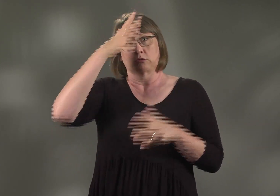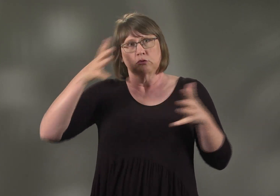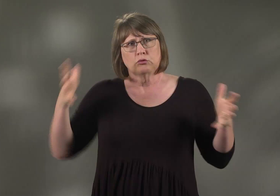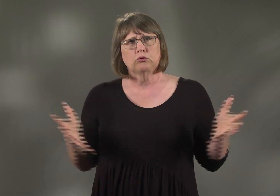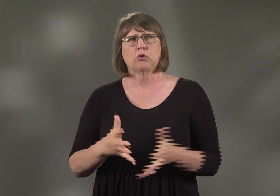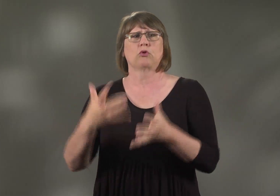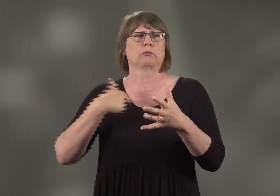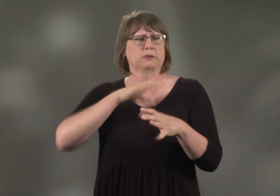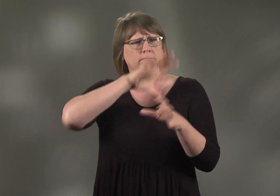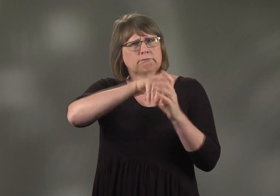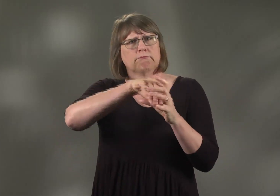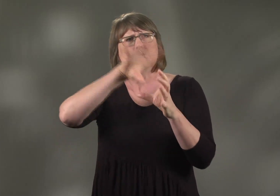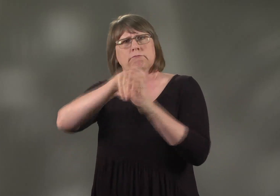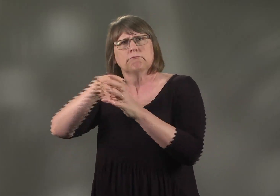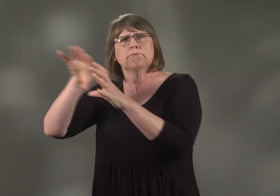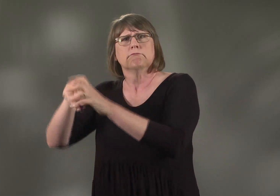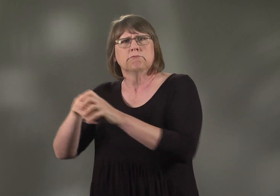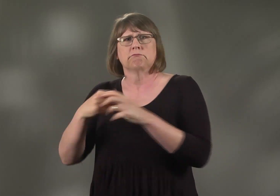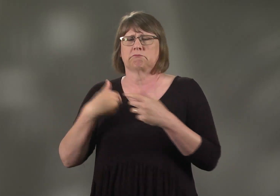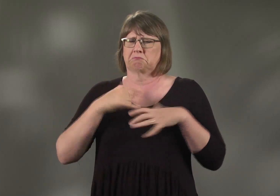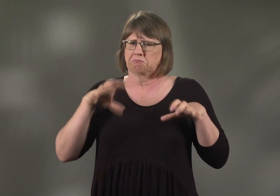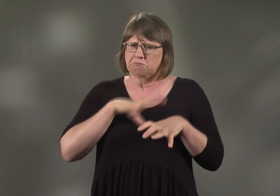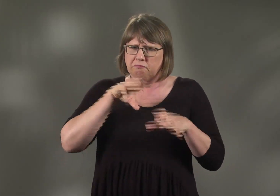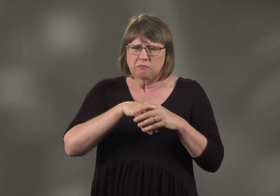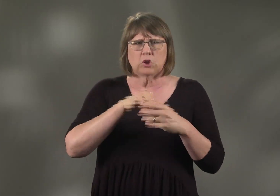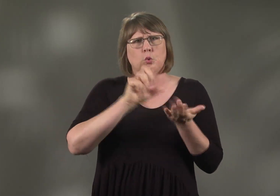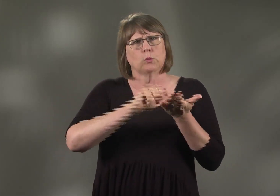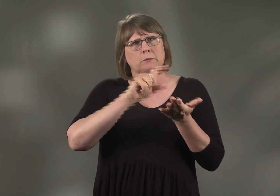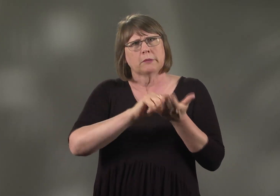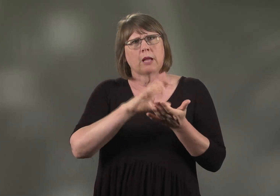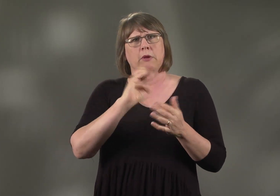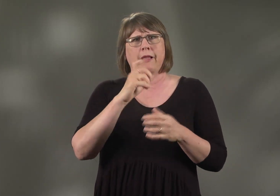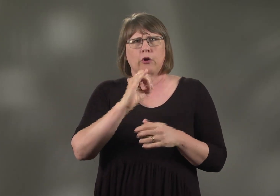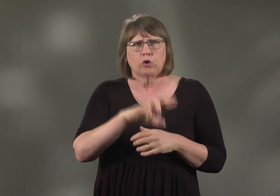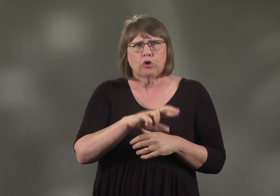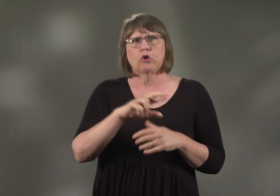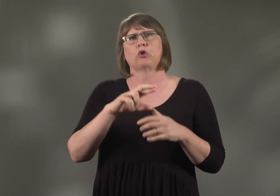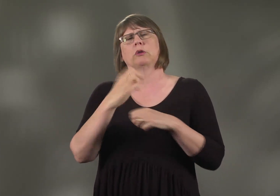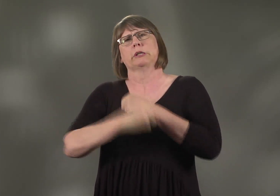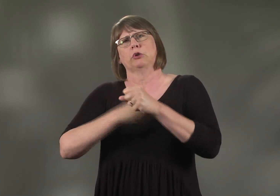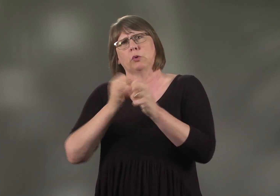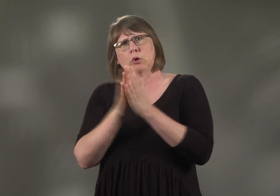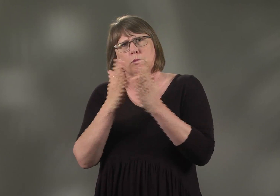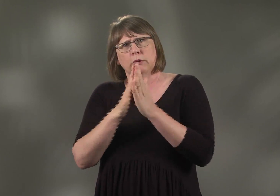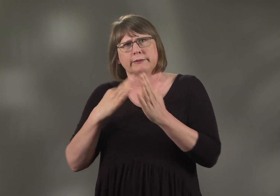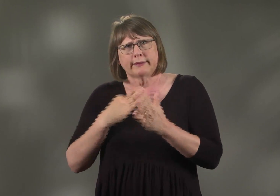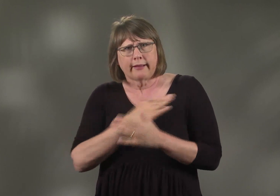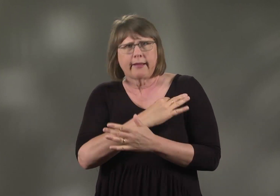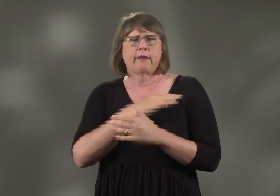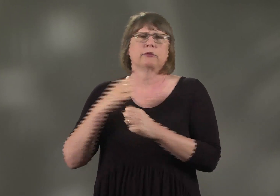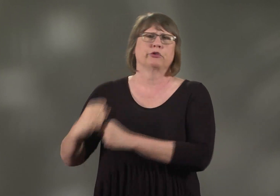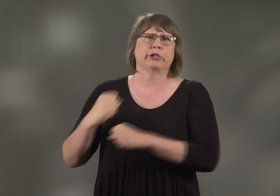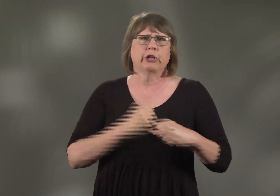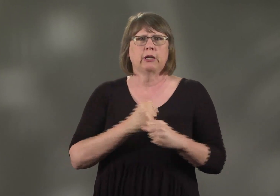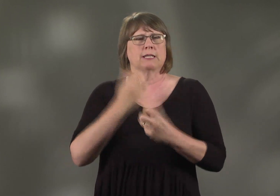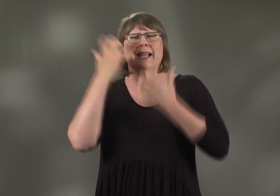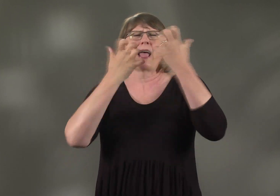My parents encouraged me to be in extracurricular activities and I was active on the newspaper as an editor,